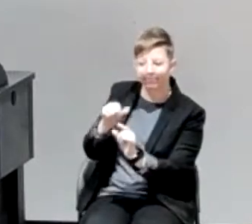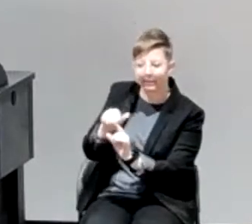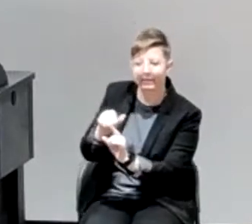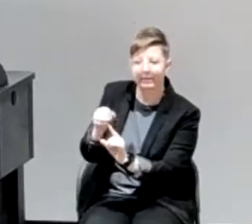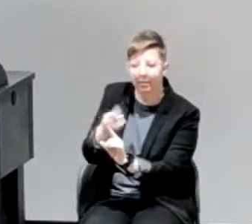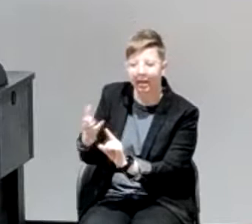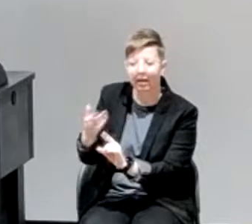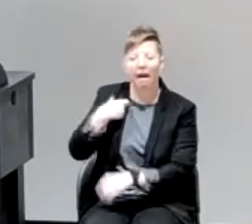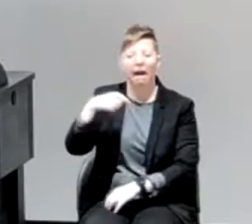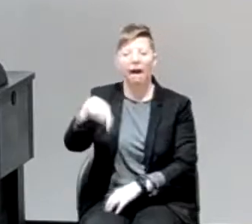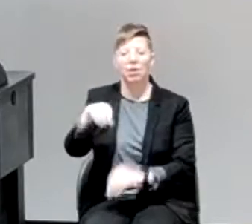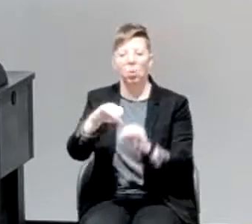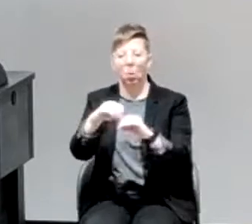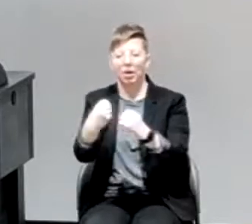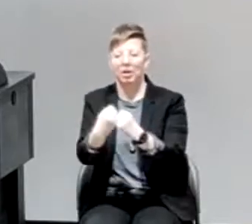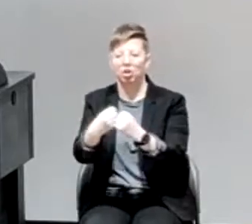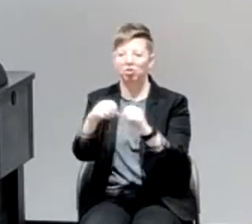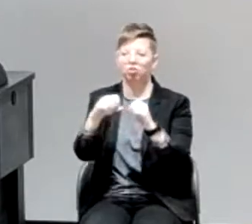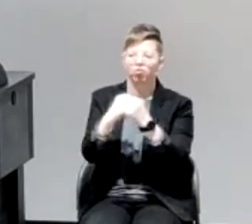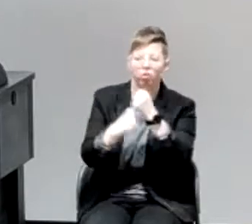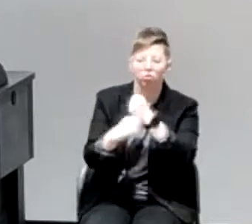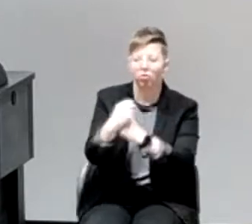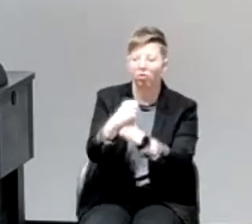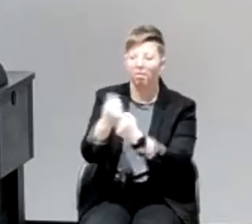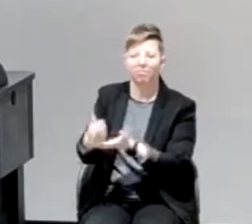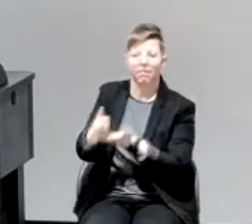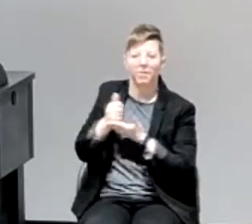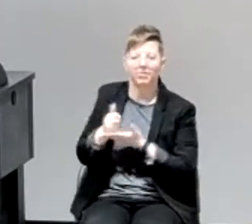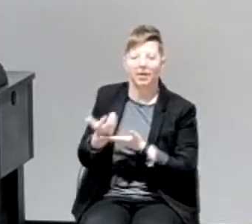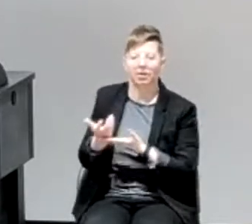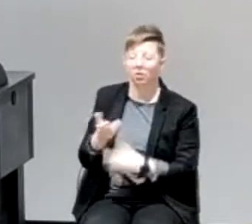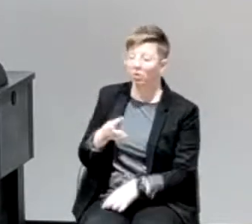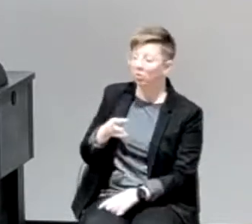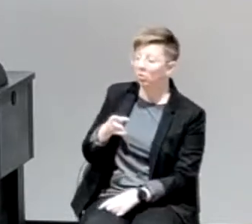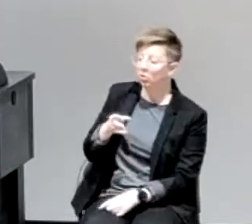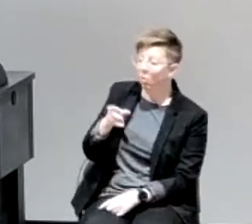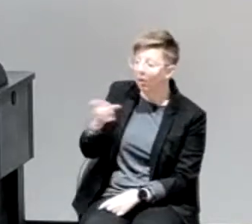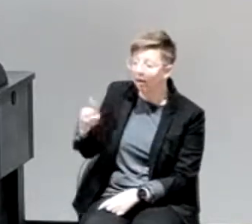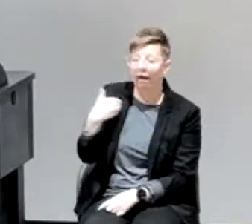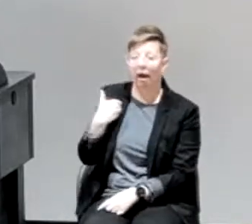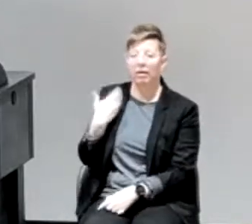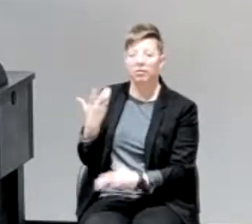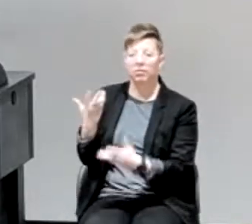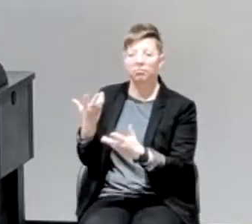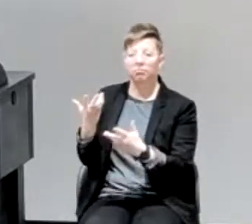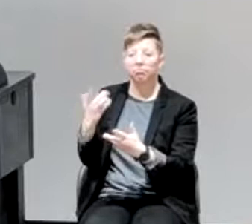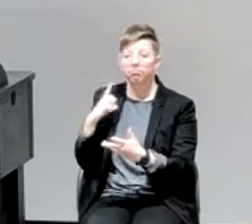Sandoval say economic diversification matters for real. So if I'm going to pursue something, the first thing